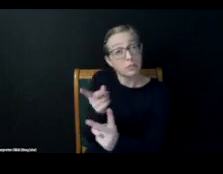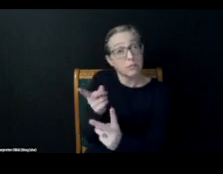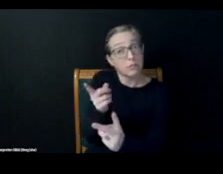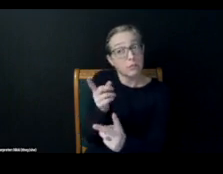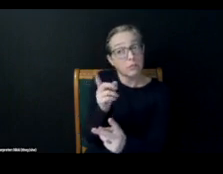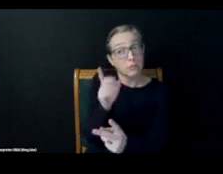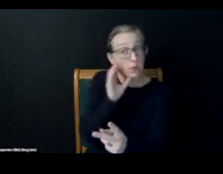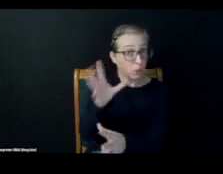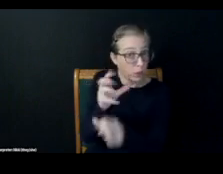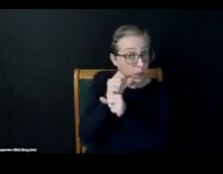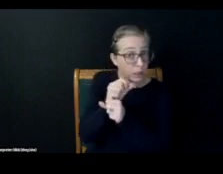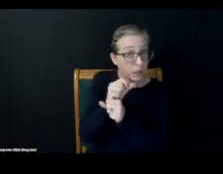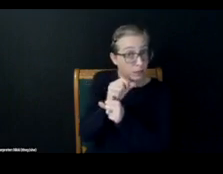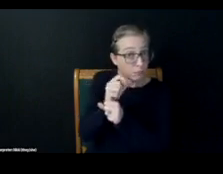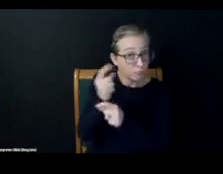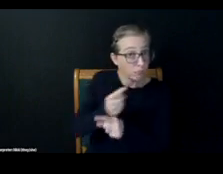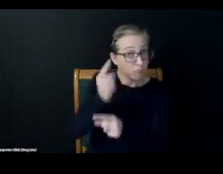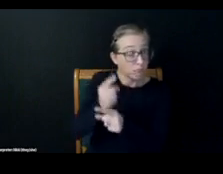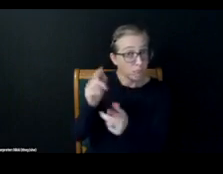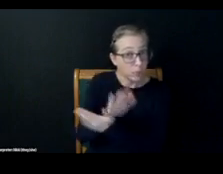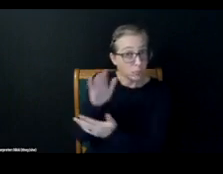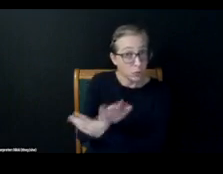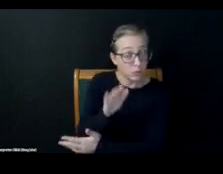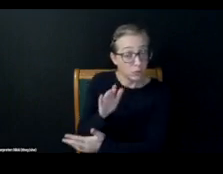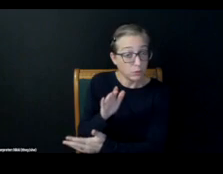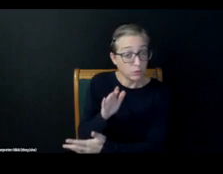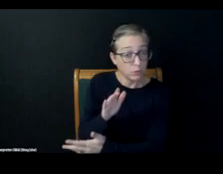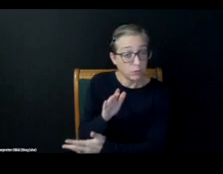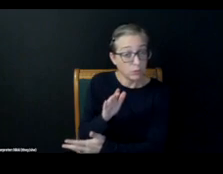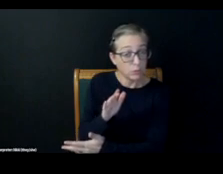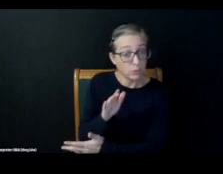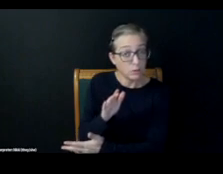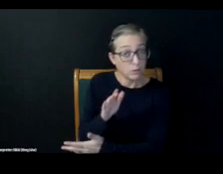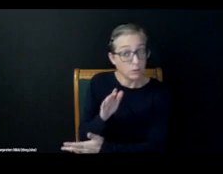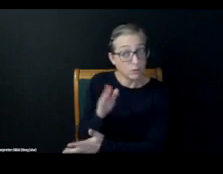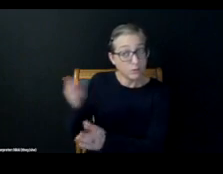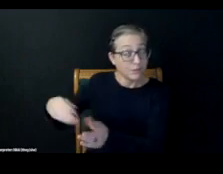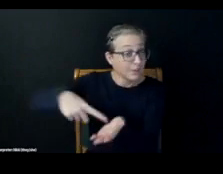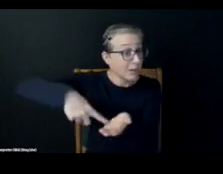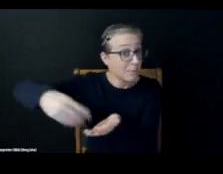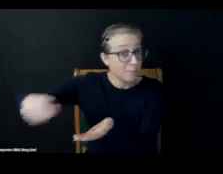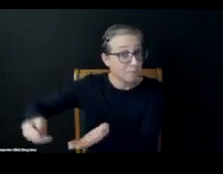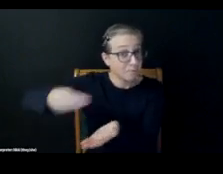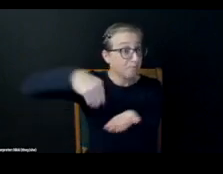And the lawyer ran off with our money, with my parents money.